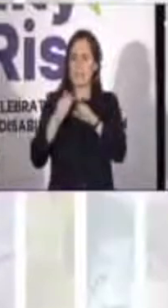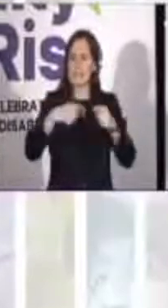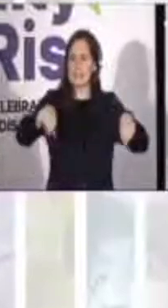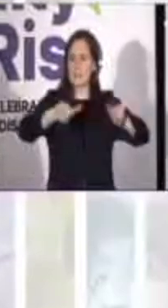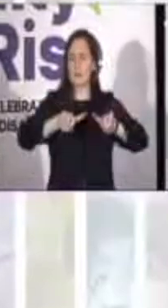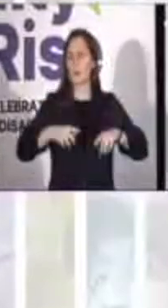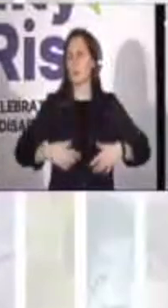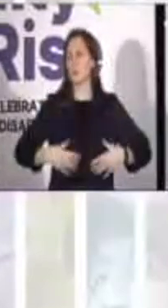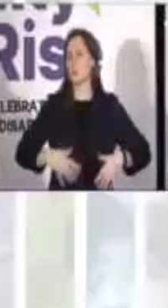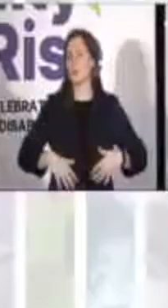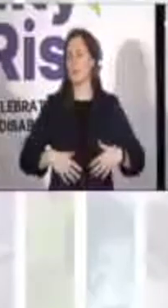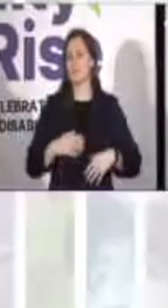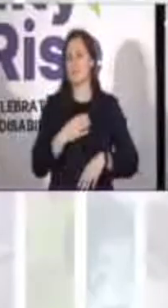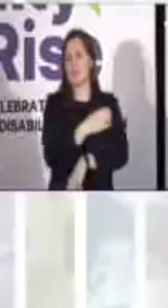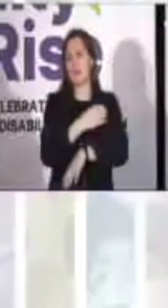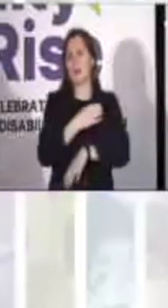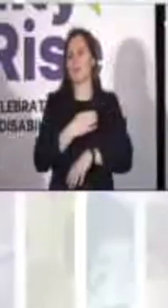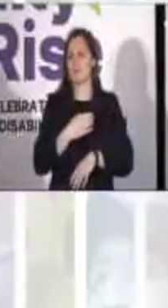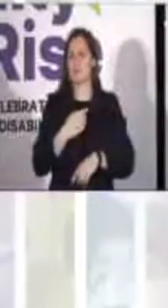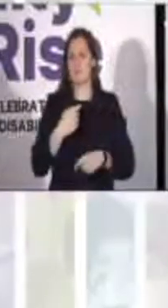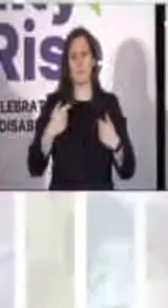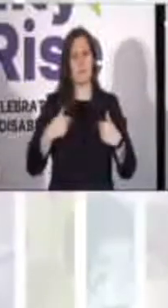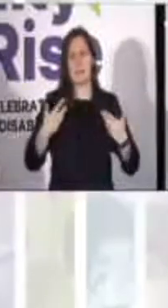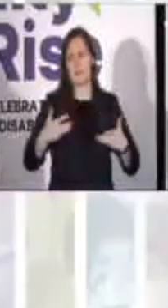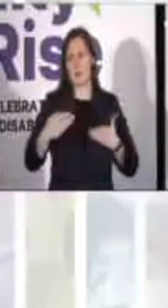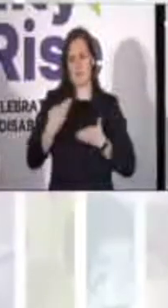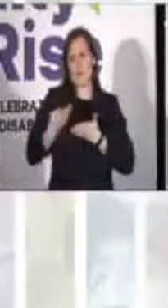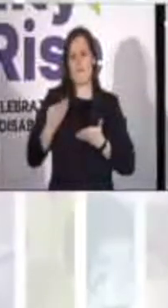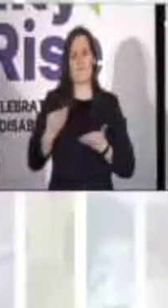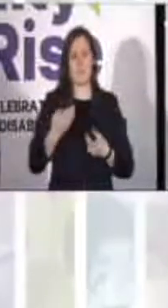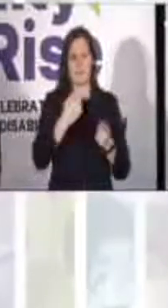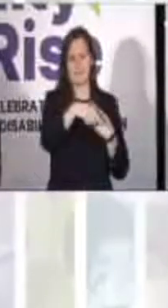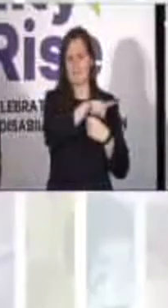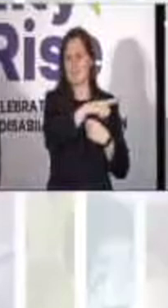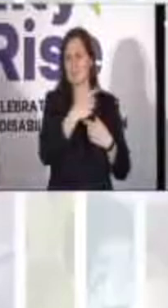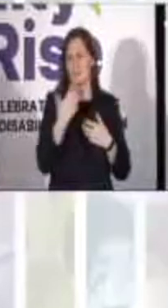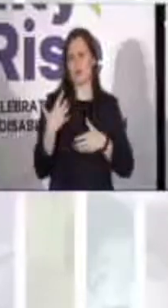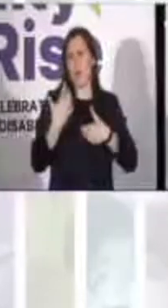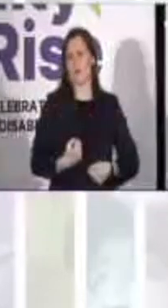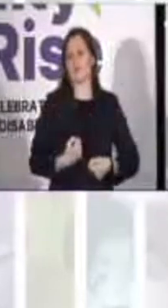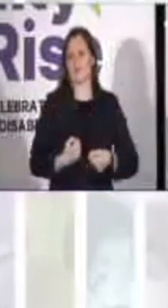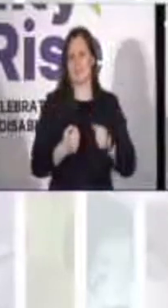I THINK I HAVE PROVEN OTHERWISE OF THOSE RURAL COMMUNITIES AS WE DONE OUR WORK.